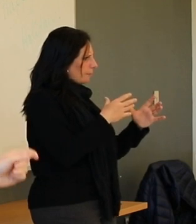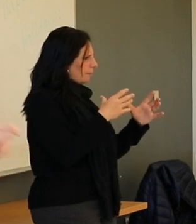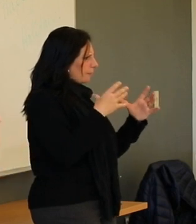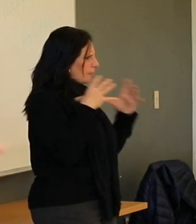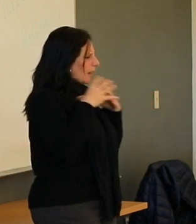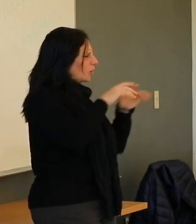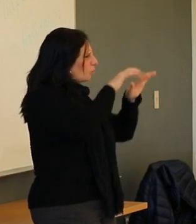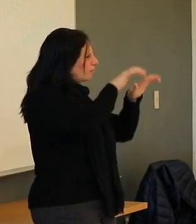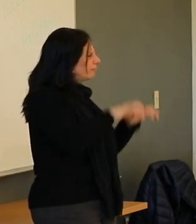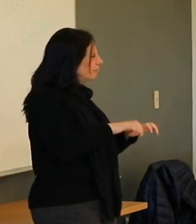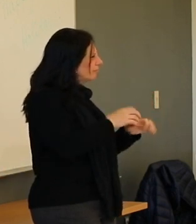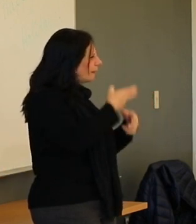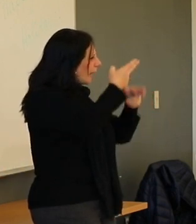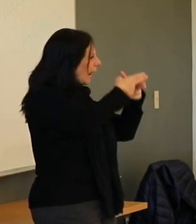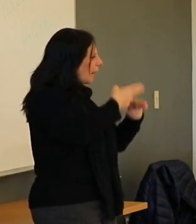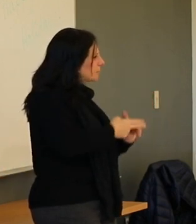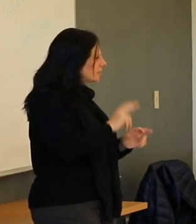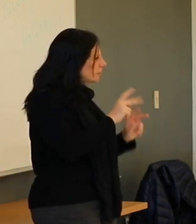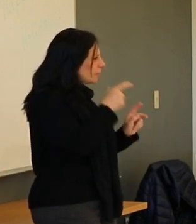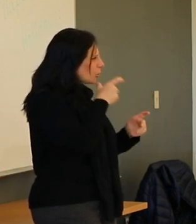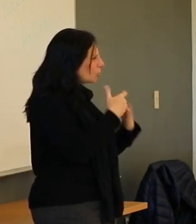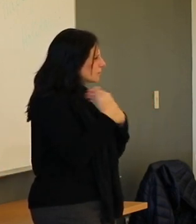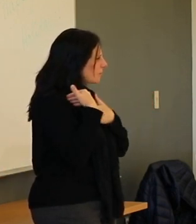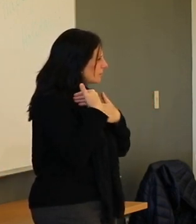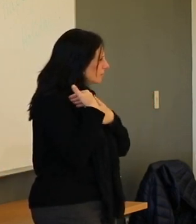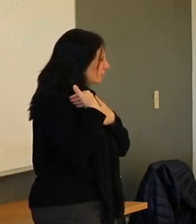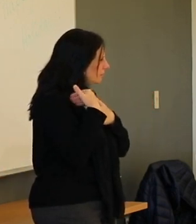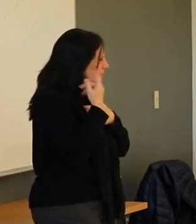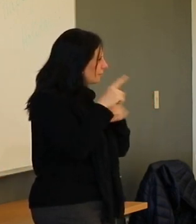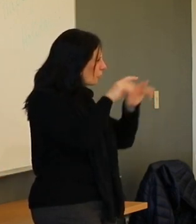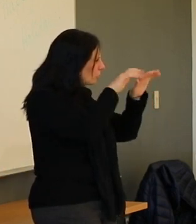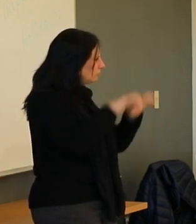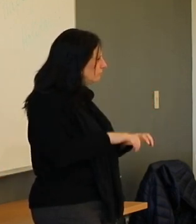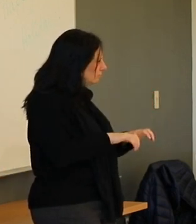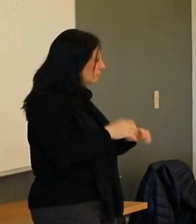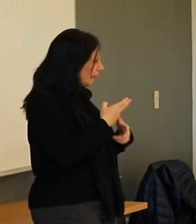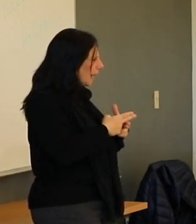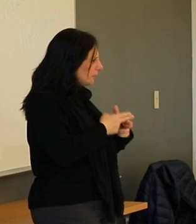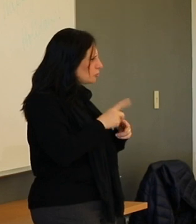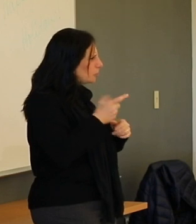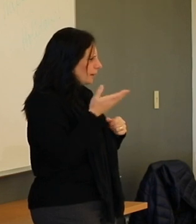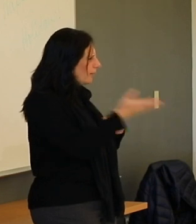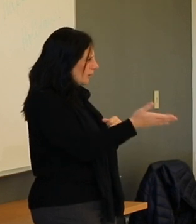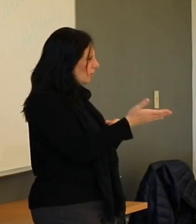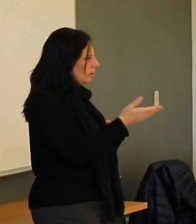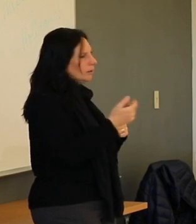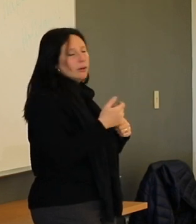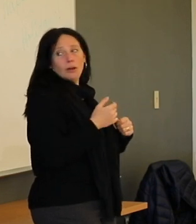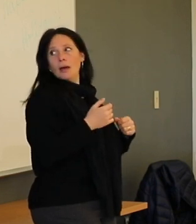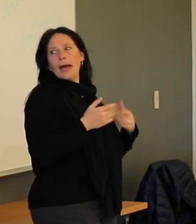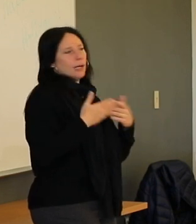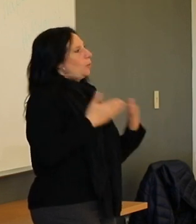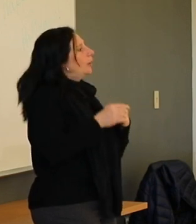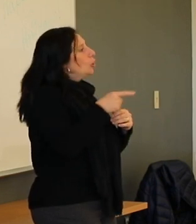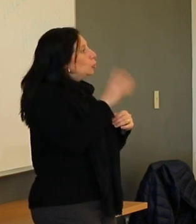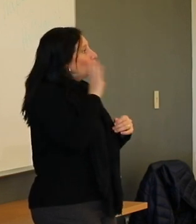who will be in charge of entering this information. So when you log in, you should see this. You'll see your program.